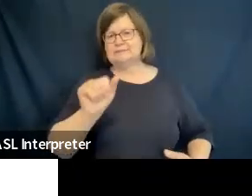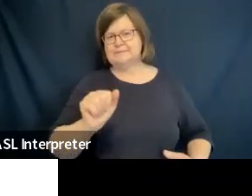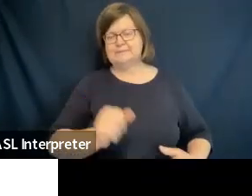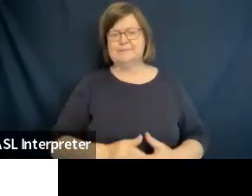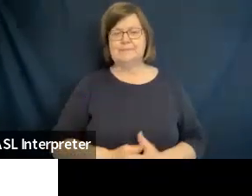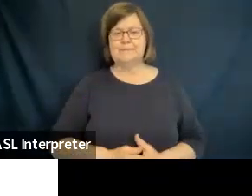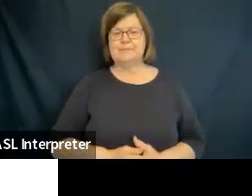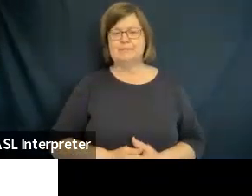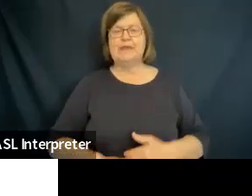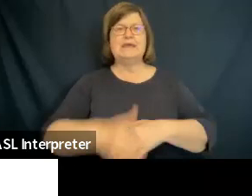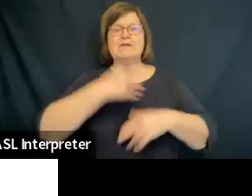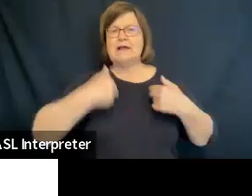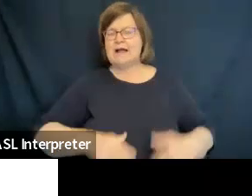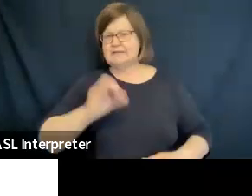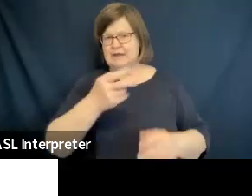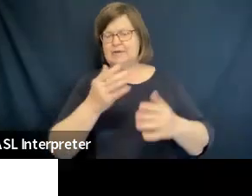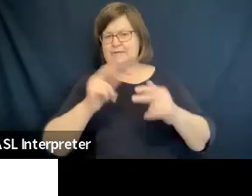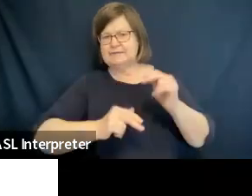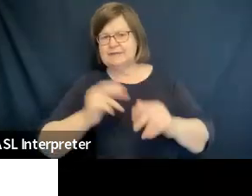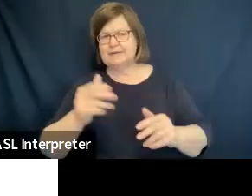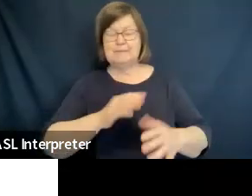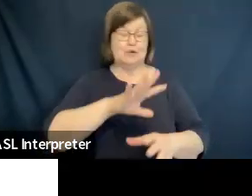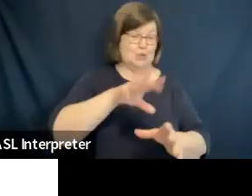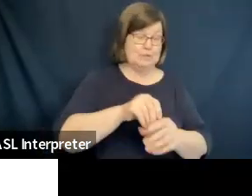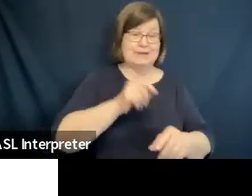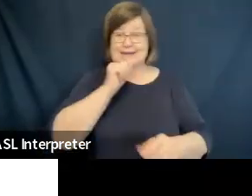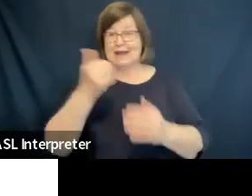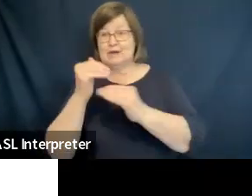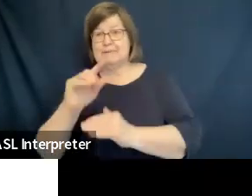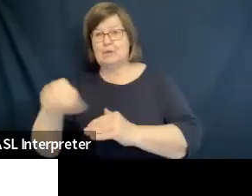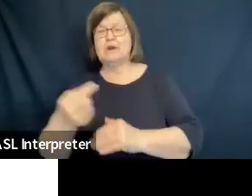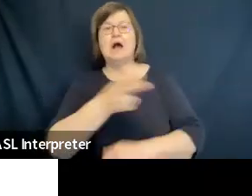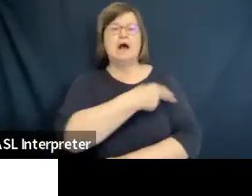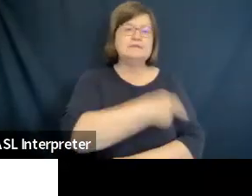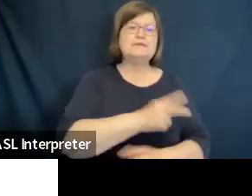Covered healthcare facilities include but are not limited to hospitals, doctors offices,